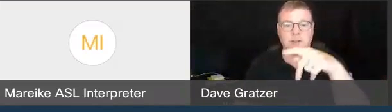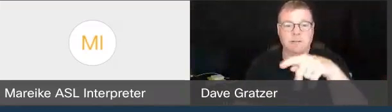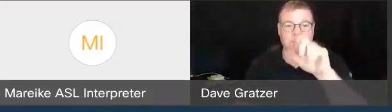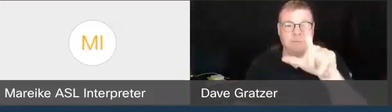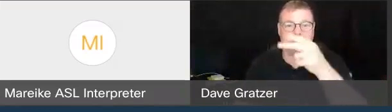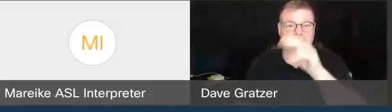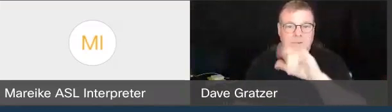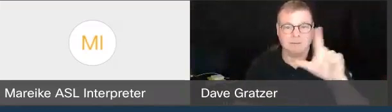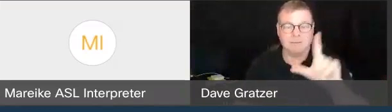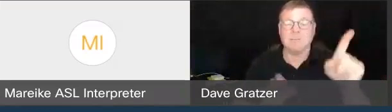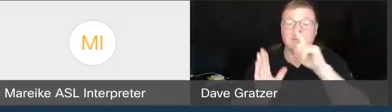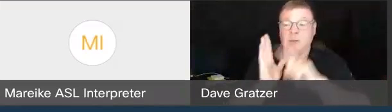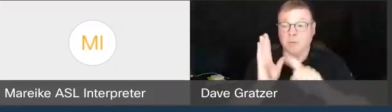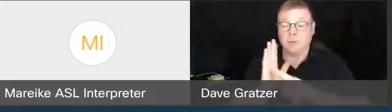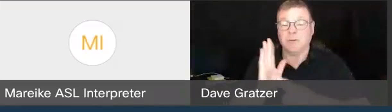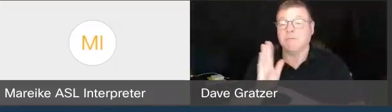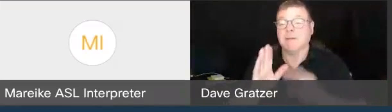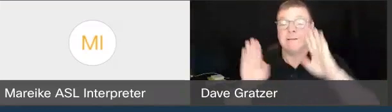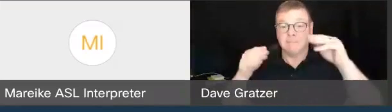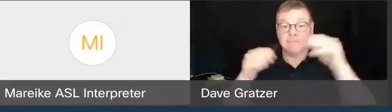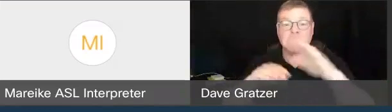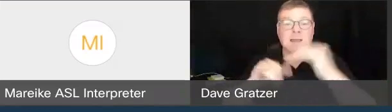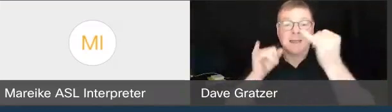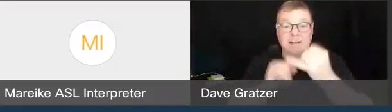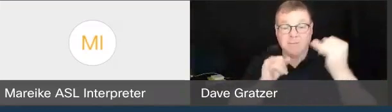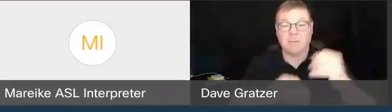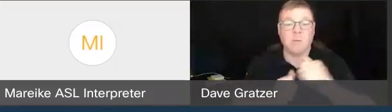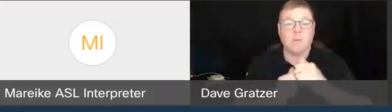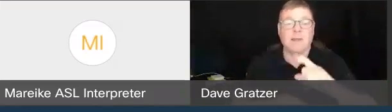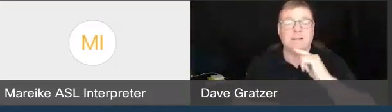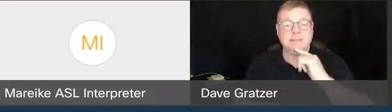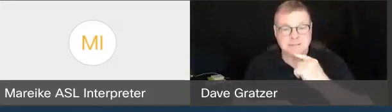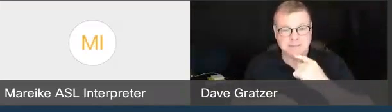His research focuses on individuals with severe and persistent mental illnesses,